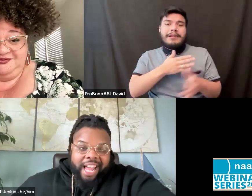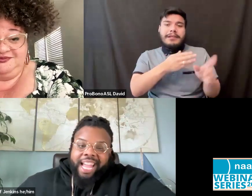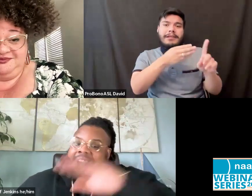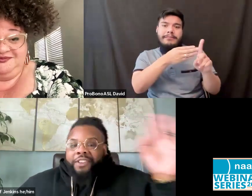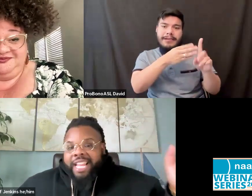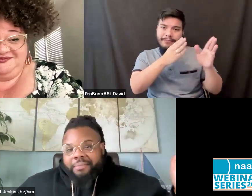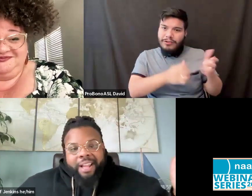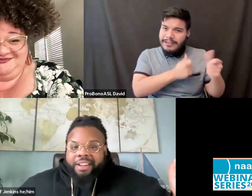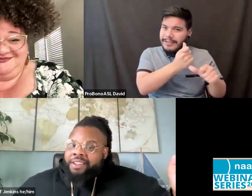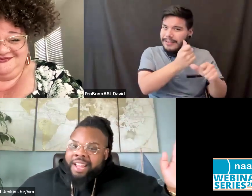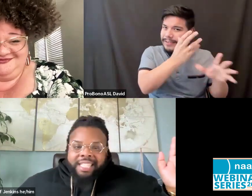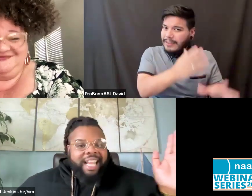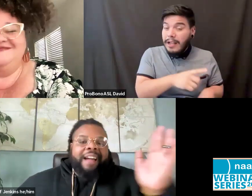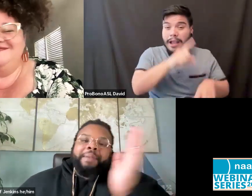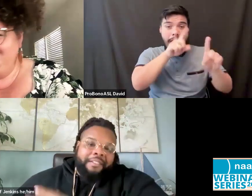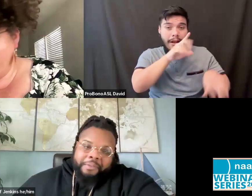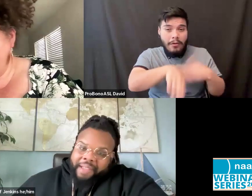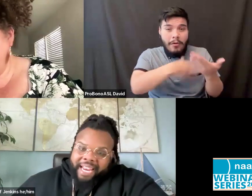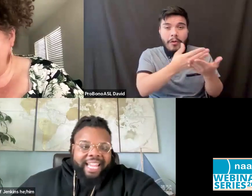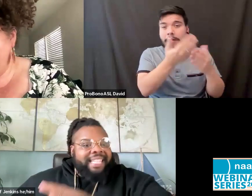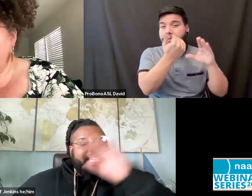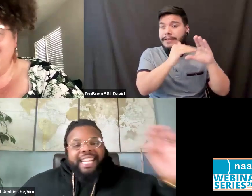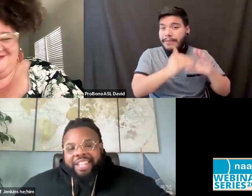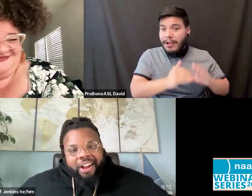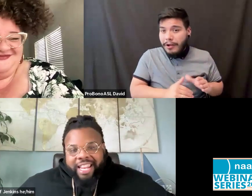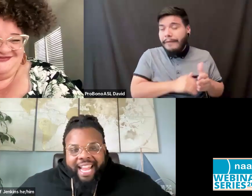like every email signed me up for me, she does all of that.